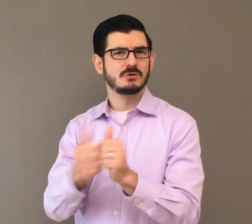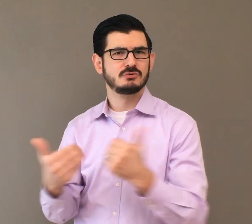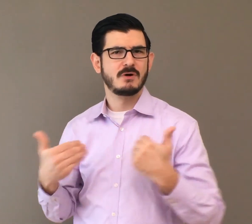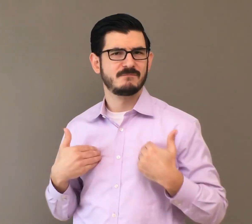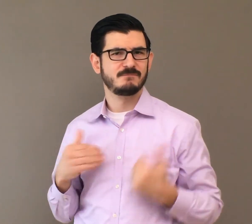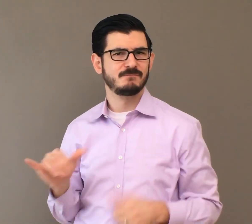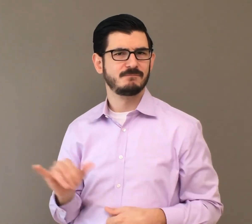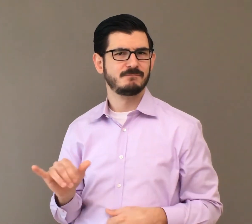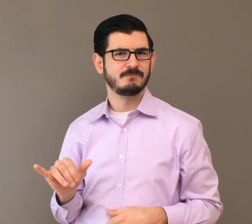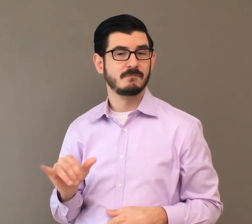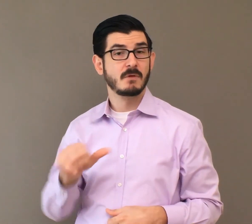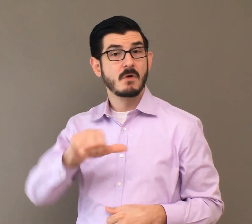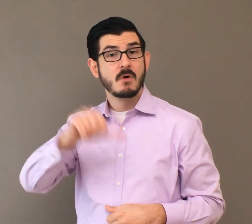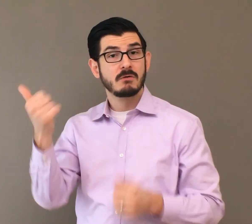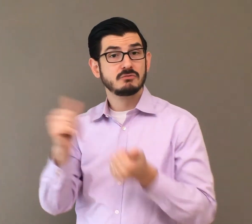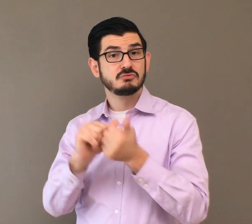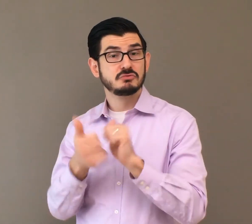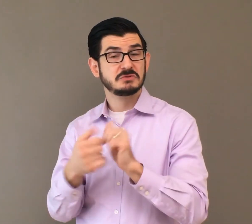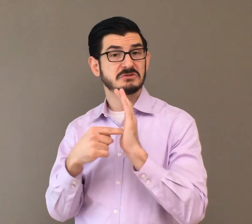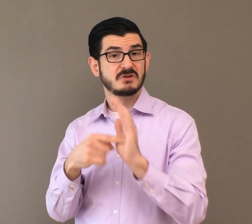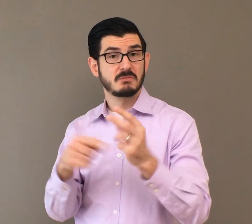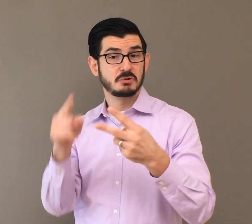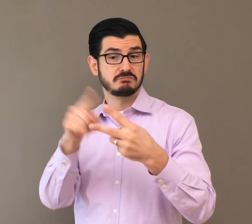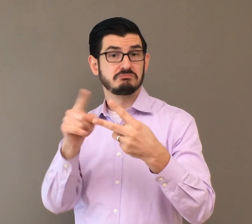there are other changes to the rules happening as well.